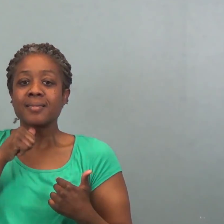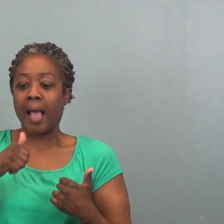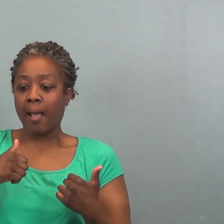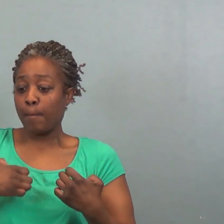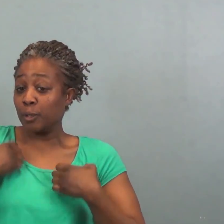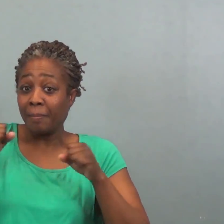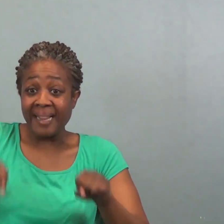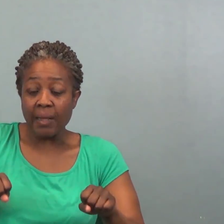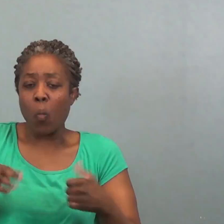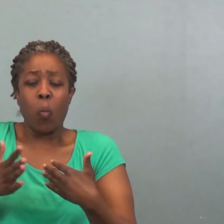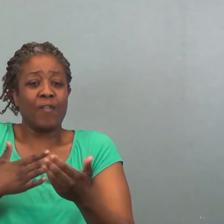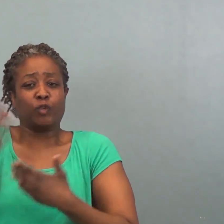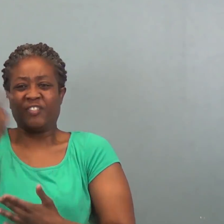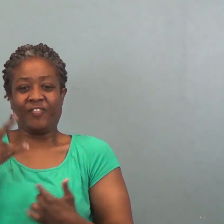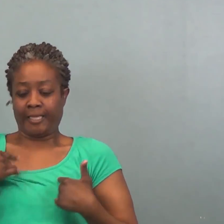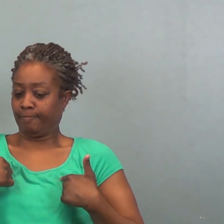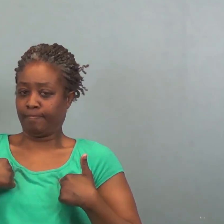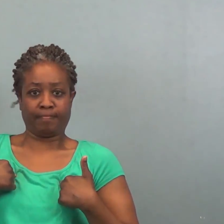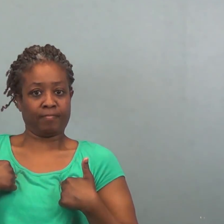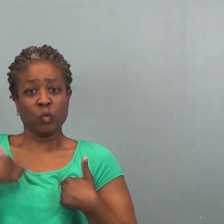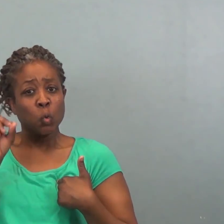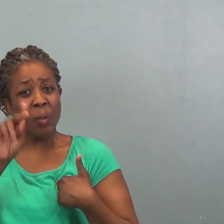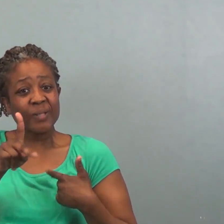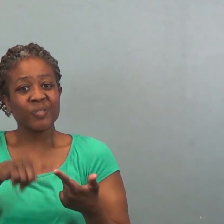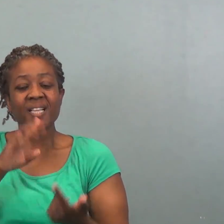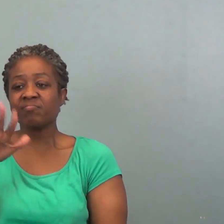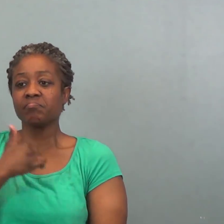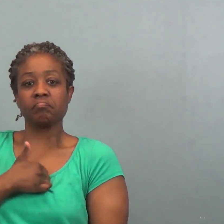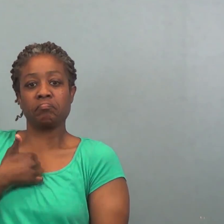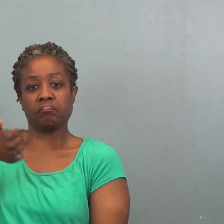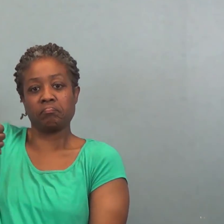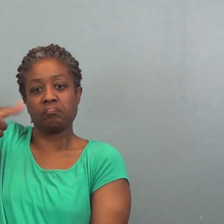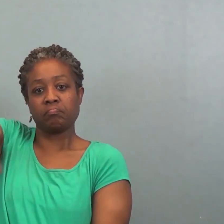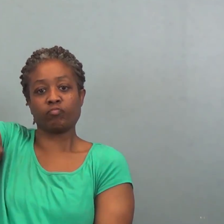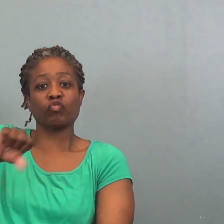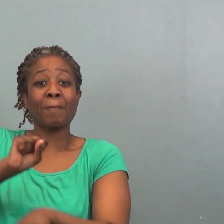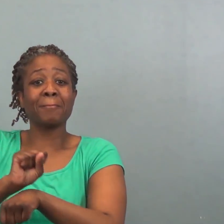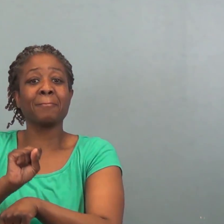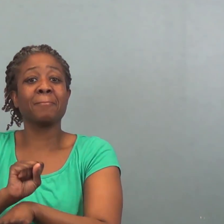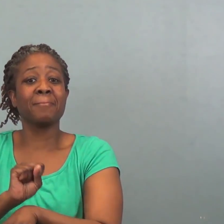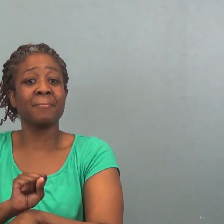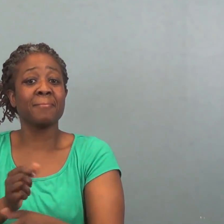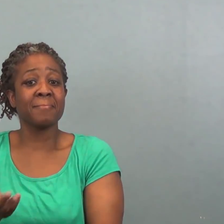that a job assignment may not be the best fit for your skill set, or you may not be in a good place emotionally for the assignment, it's perfectly acceptable to decline the job.